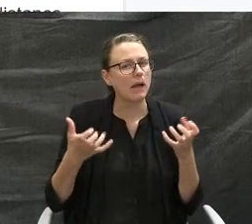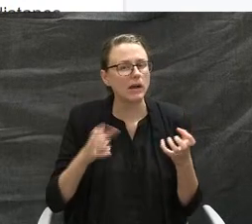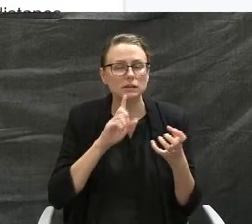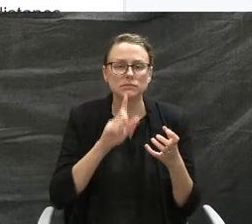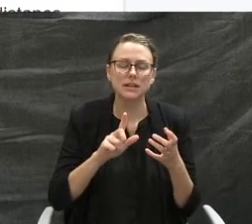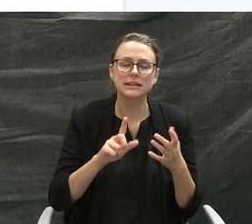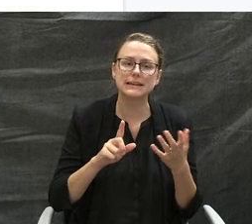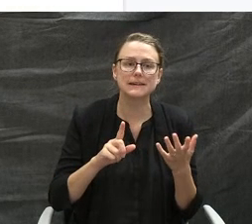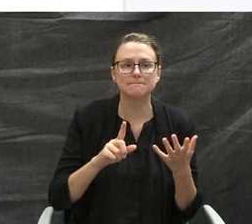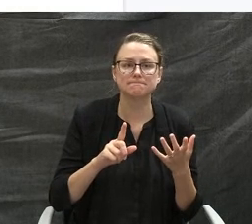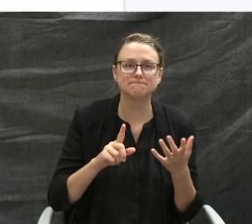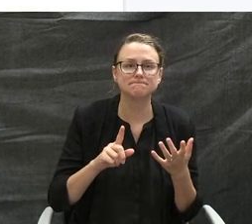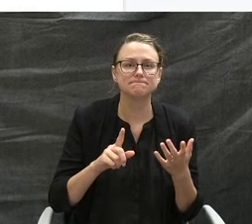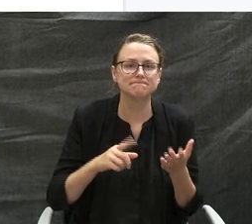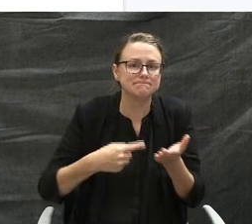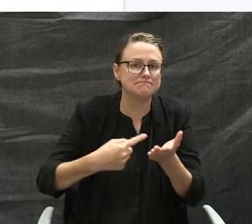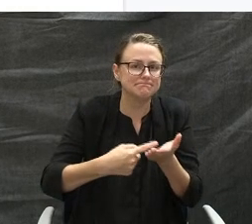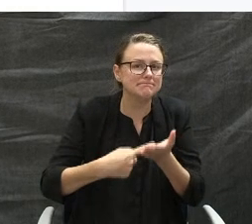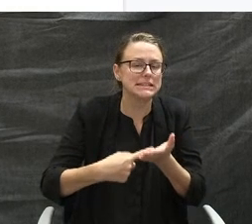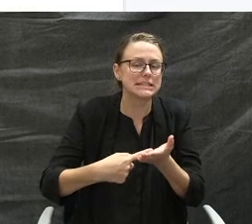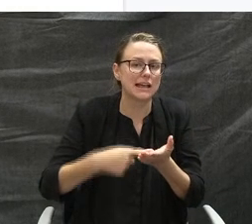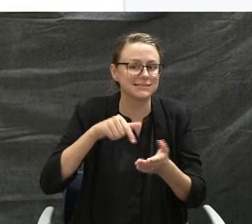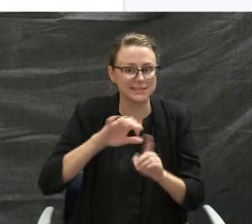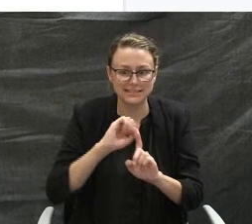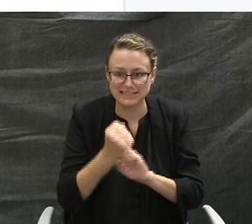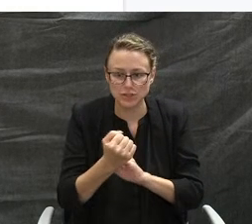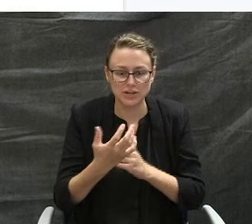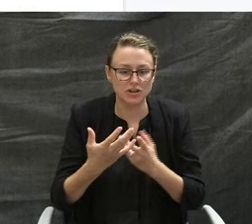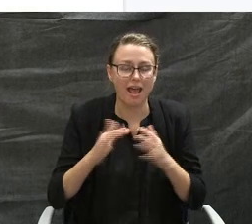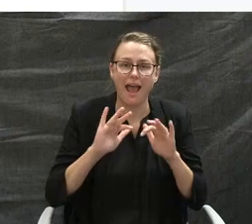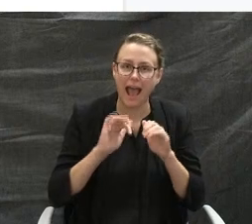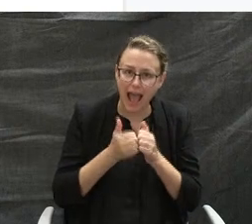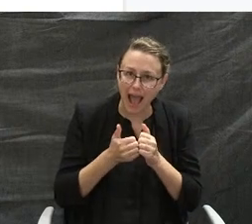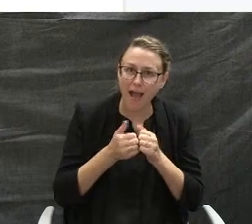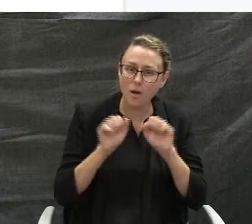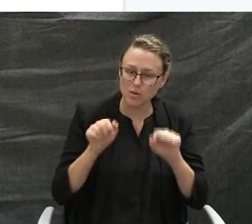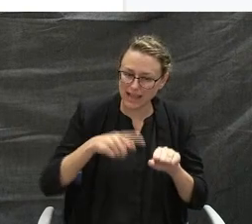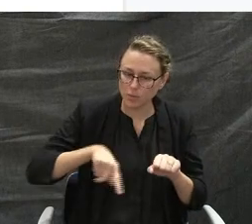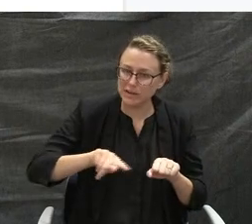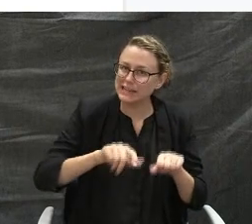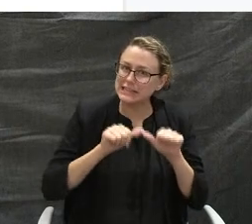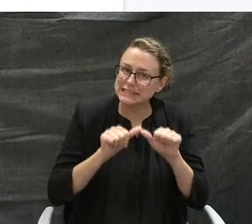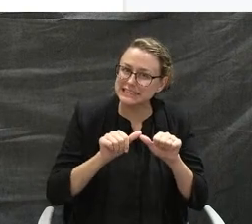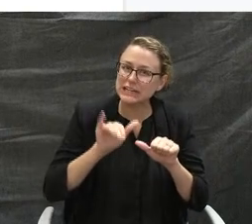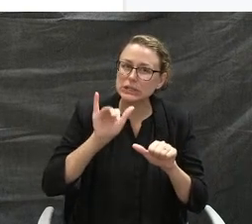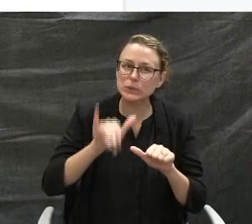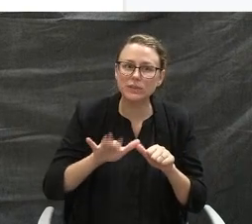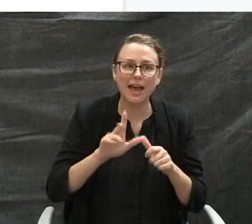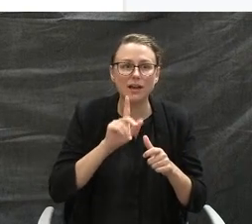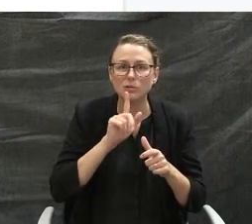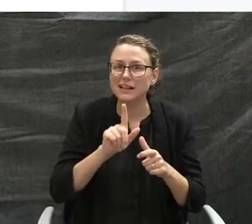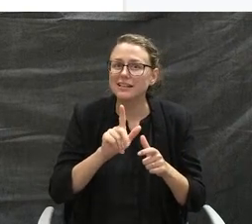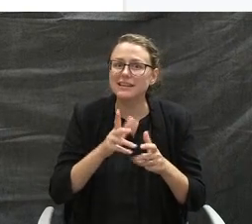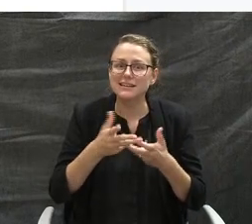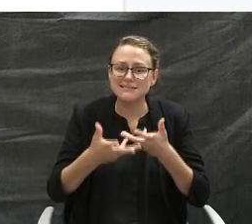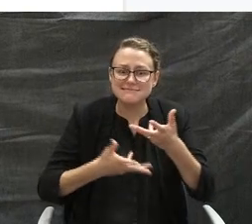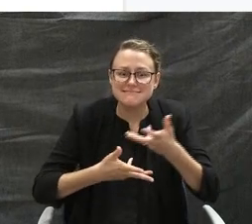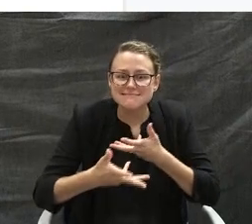into and consider with this situation that we find ourselves in is how can we continue that rigorous and engaging and